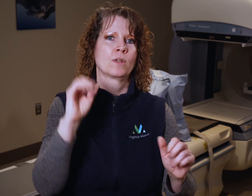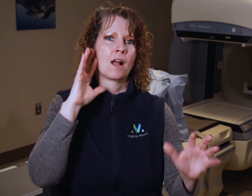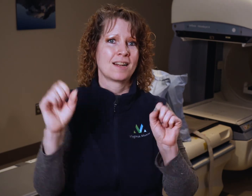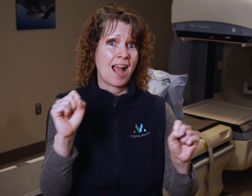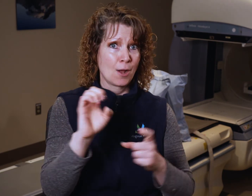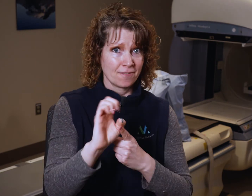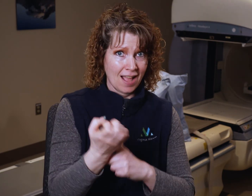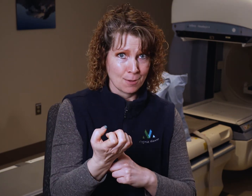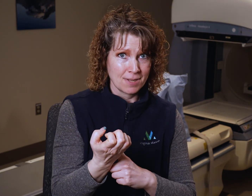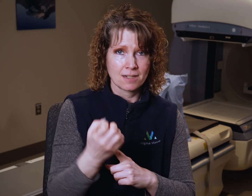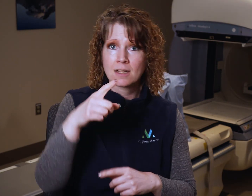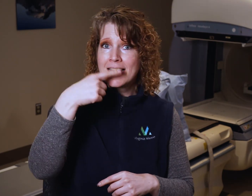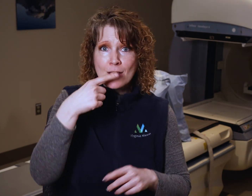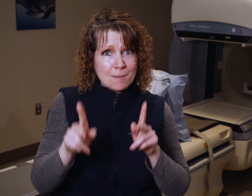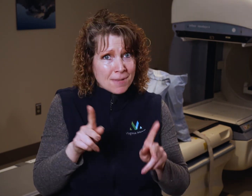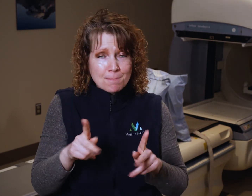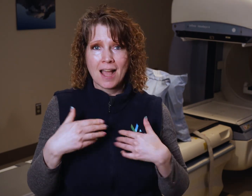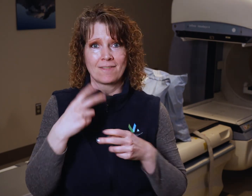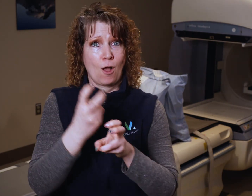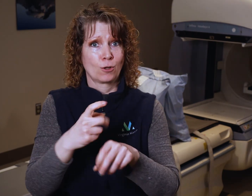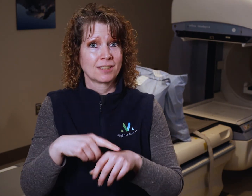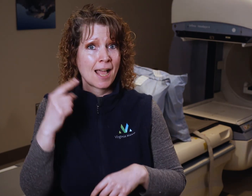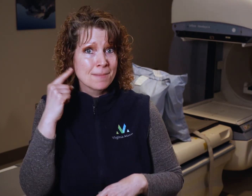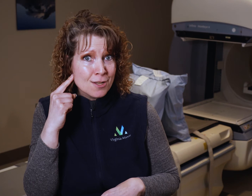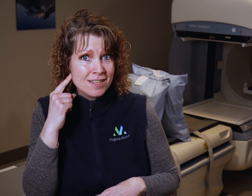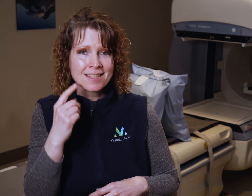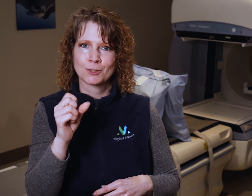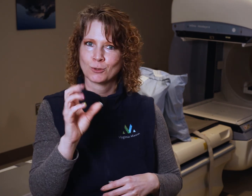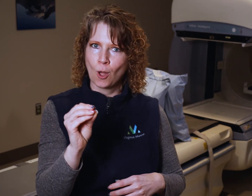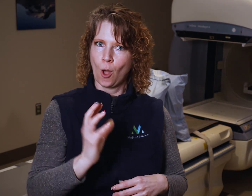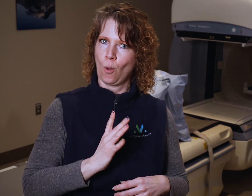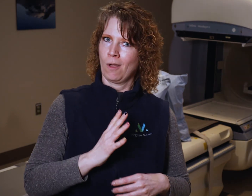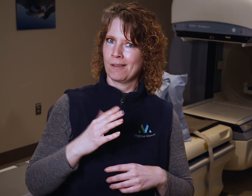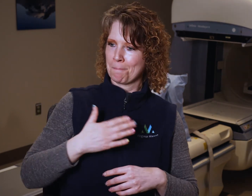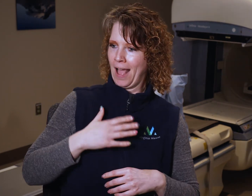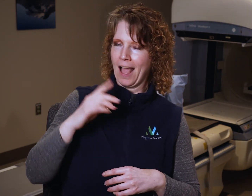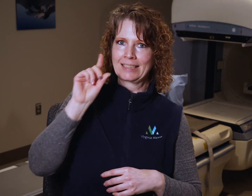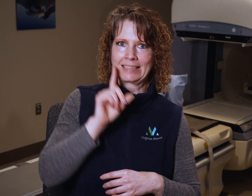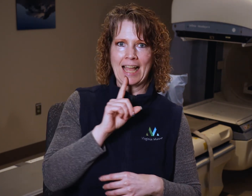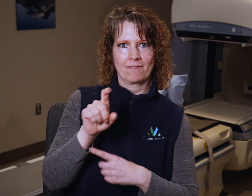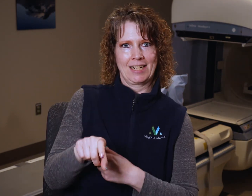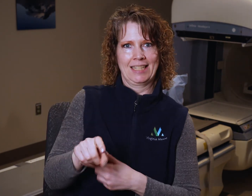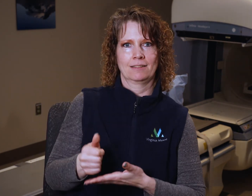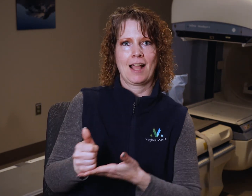because the OR is a noisy environment. Everyone has a hard time hearing. So my needs as a deaf person ended up